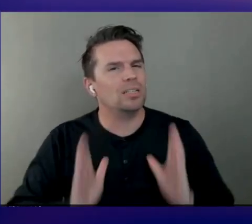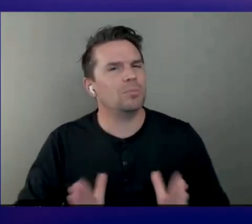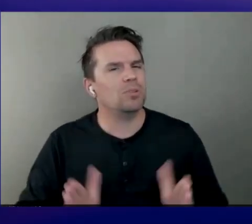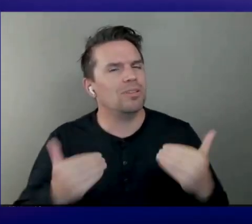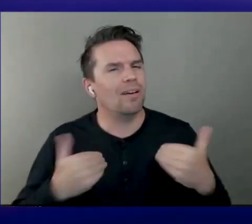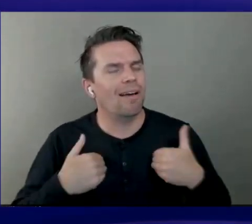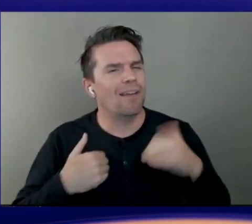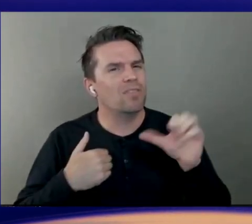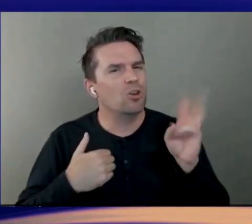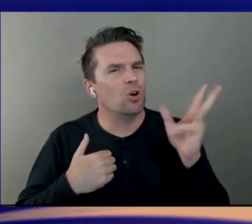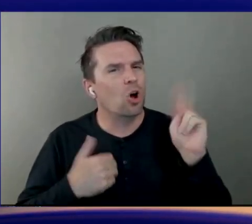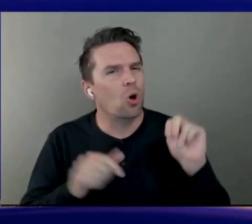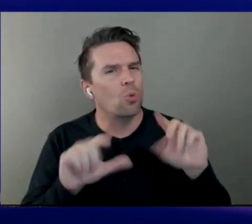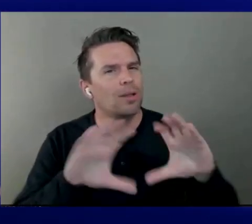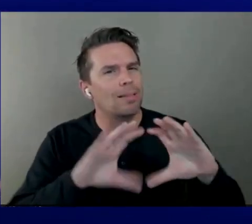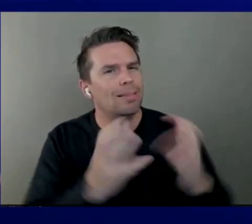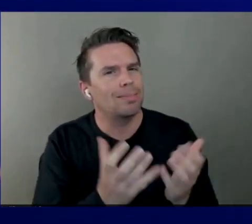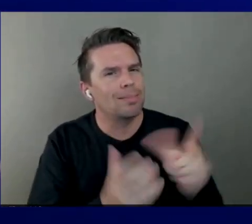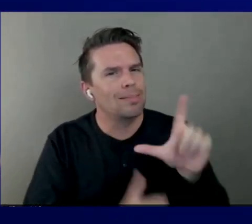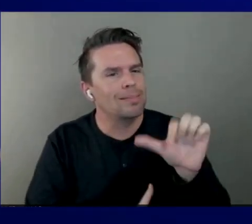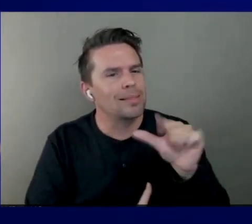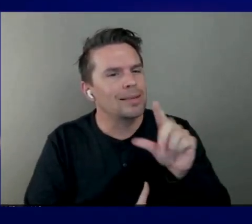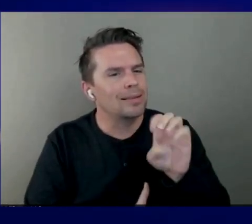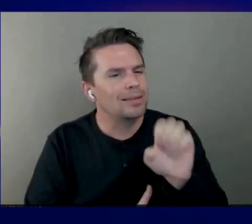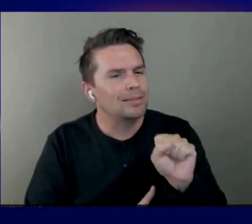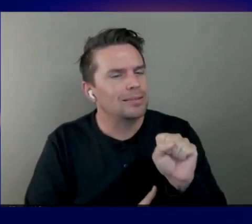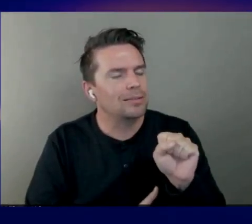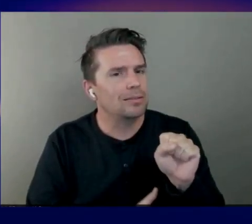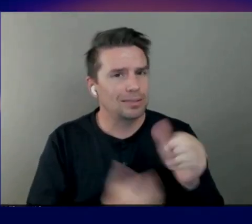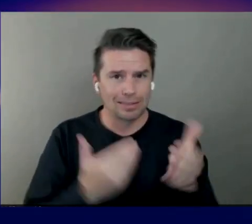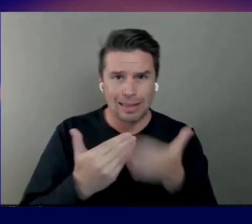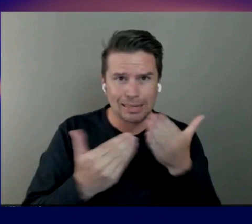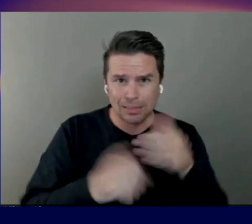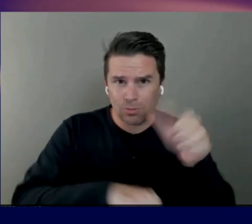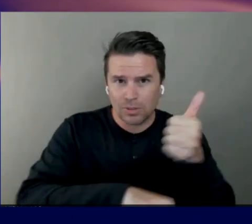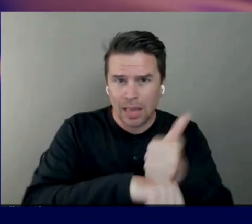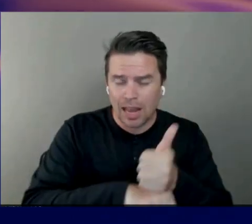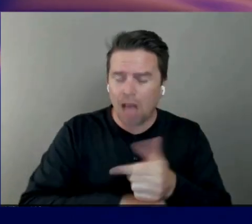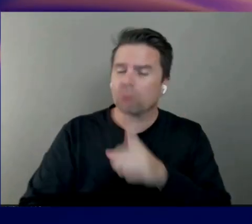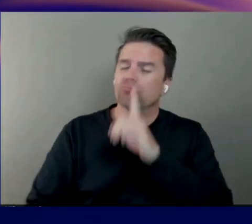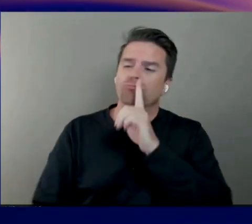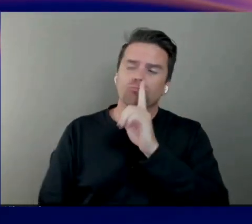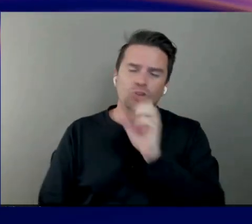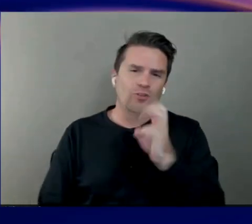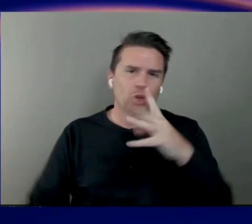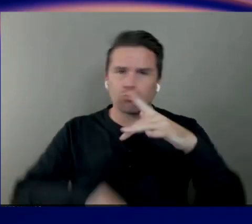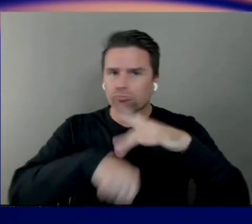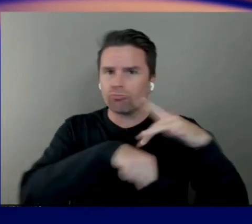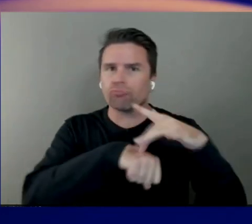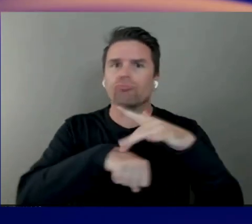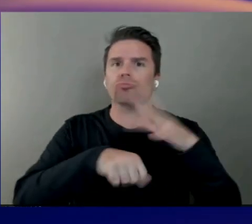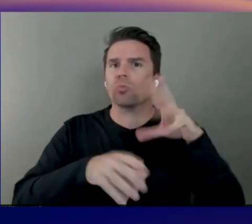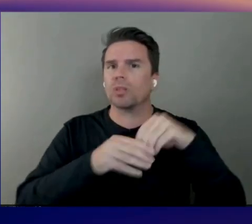It is, you can get started in just a few clicks using the community racing tools. So in the AWS console on the left hand nav